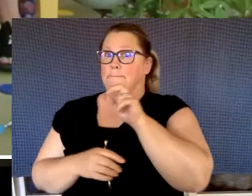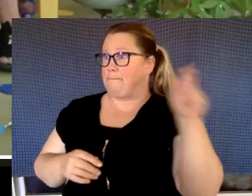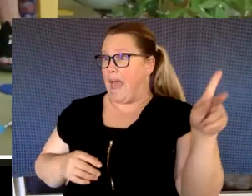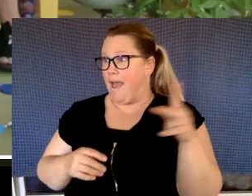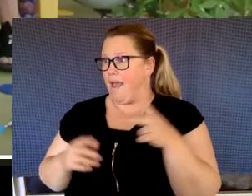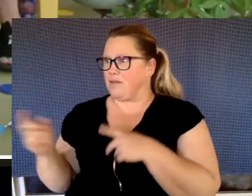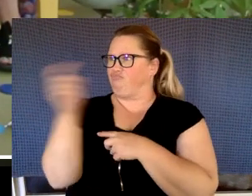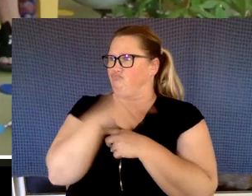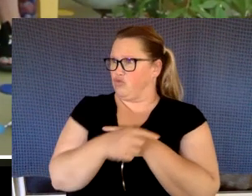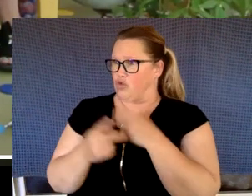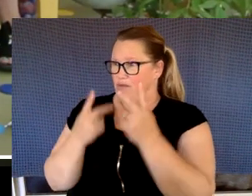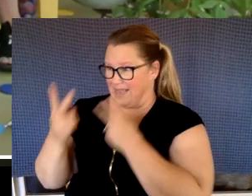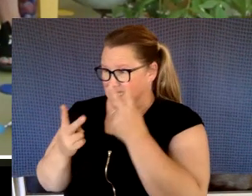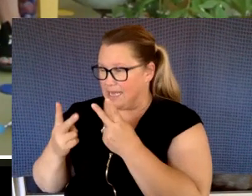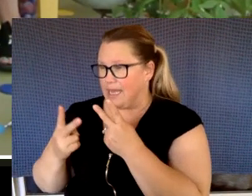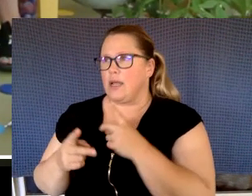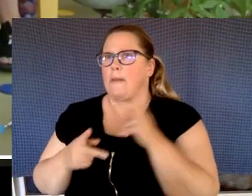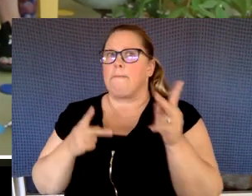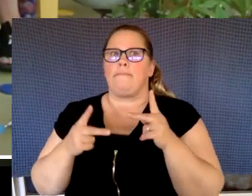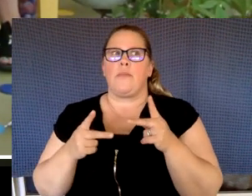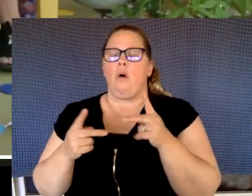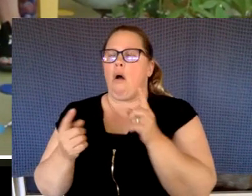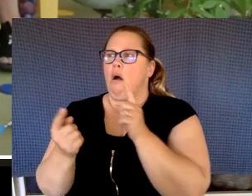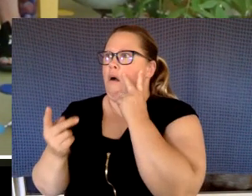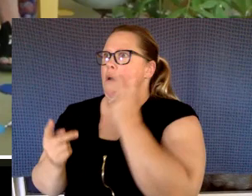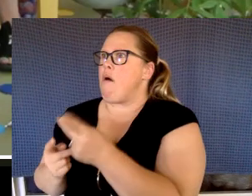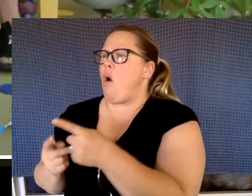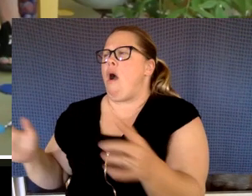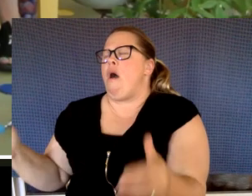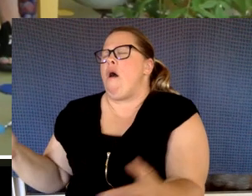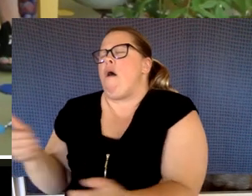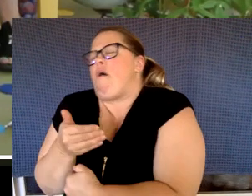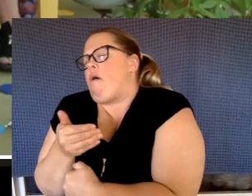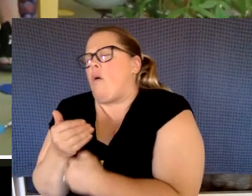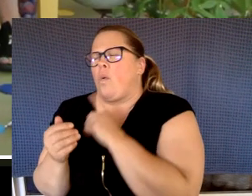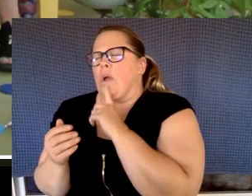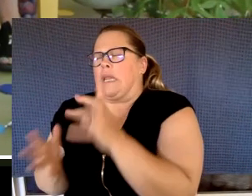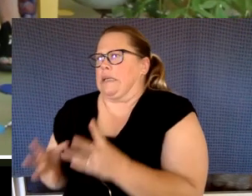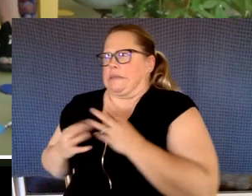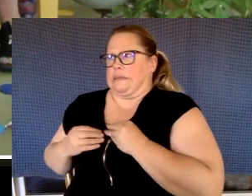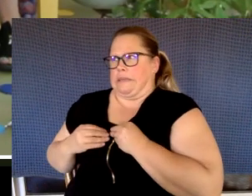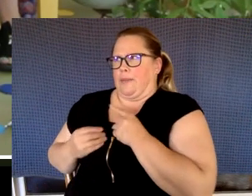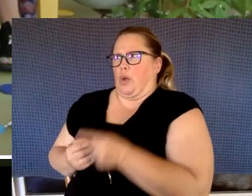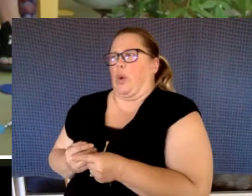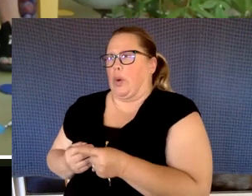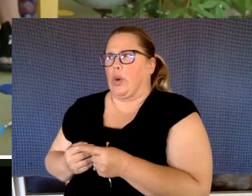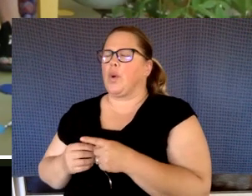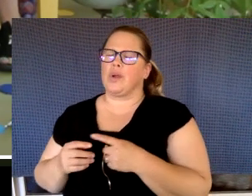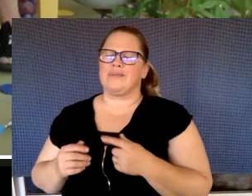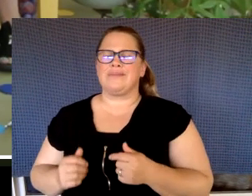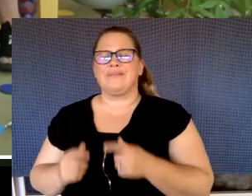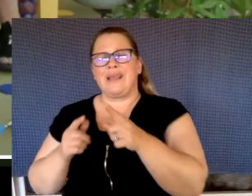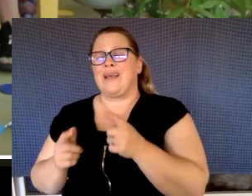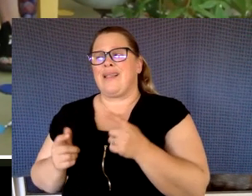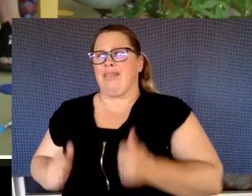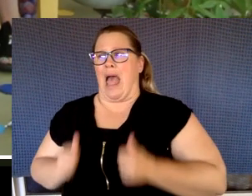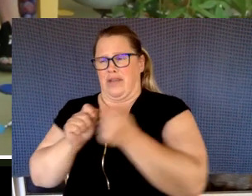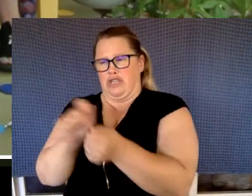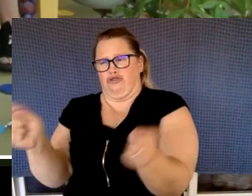she was actually embraced and people just like what you said in the book. It kind of changed from the old ways the more traditional ways.